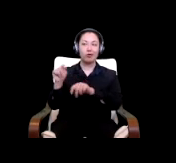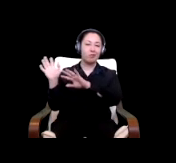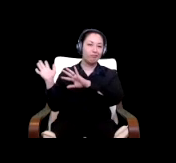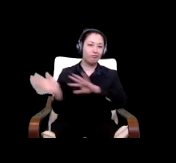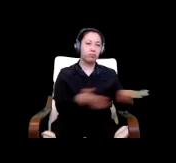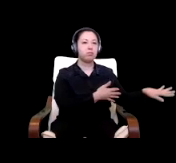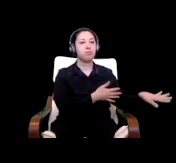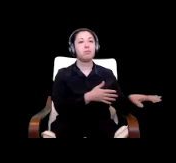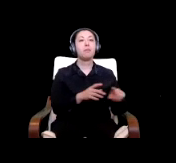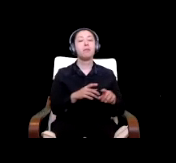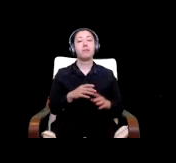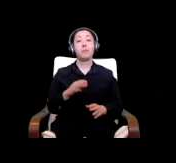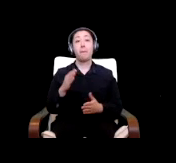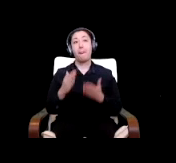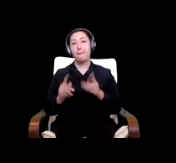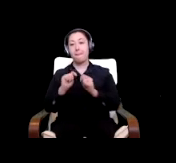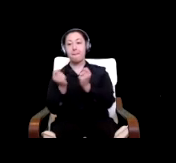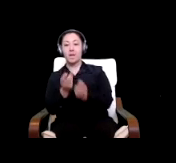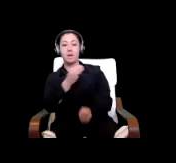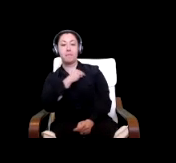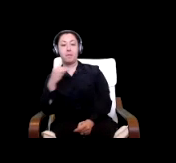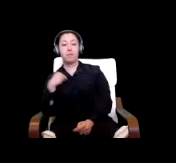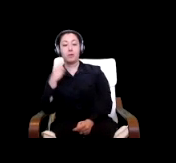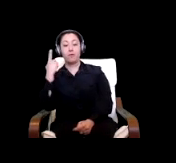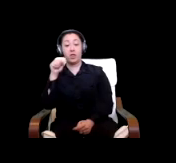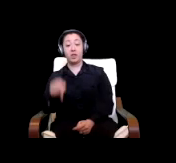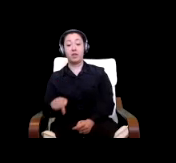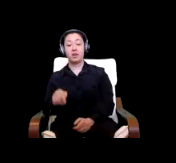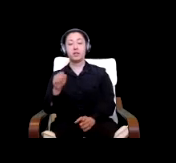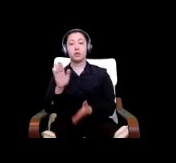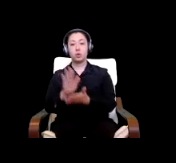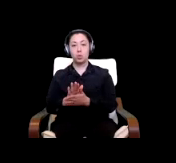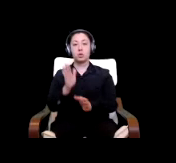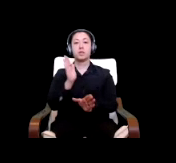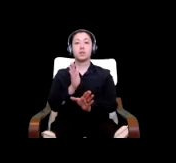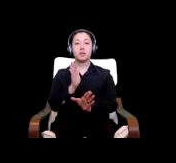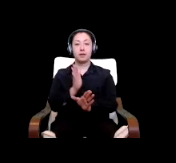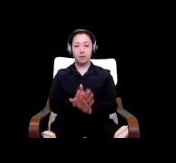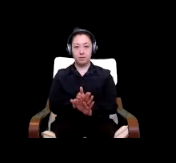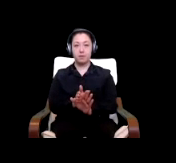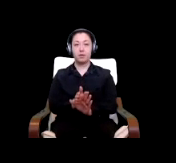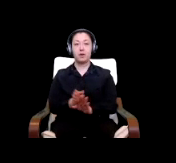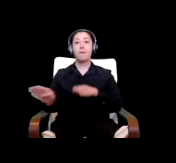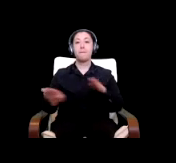Team members here might include school psychologist, behavior consultant and teacher of the Deafblind.